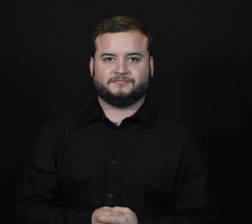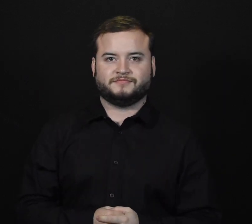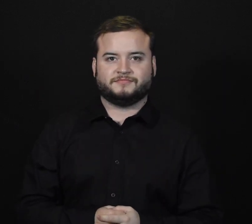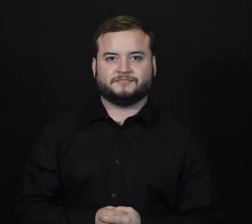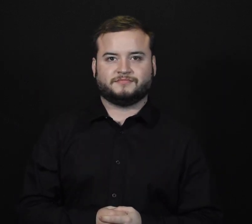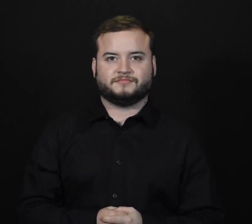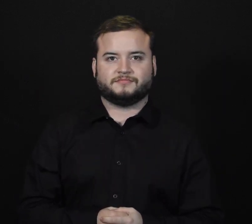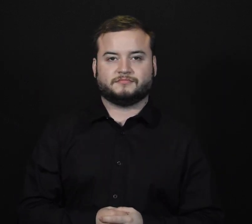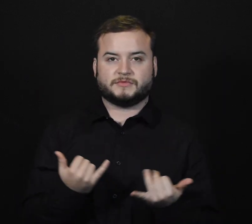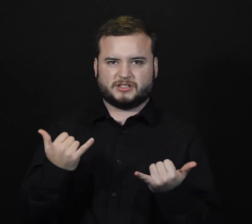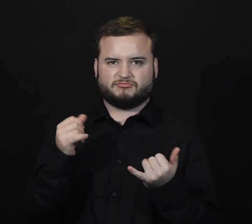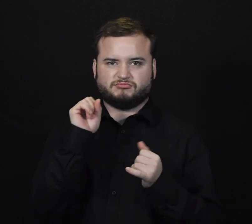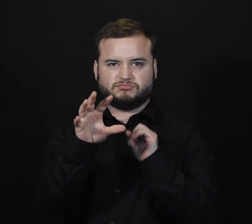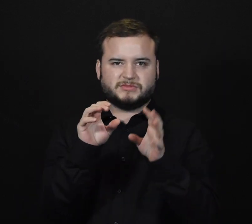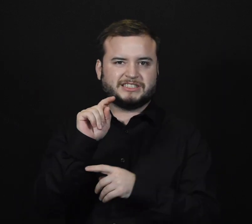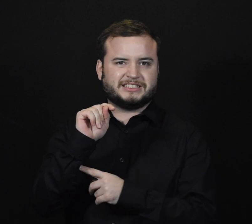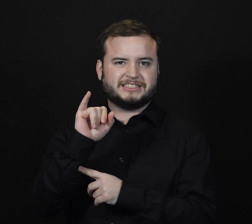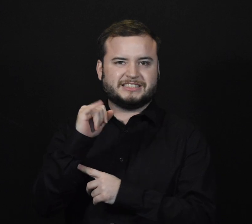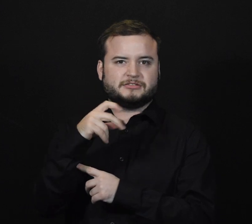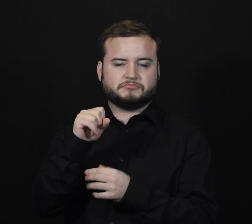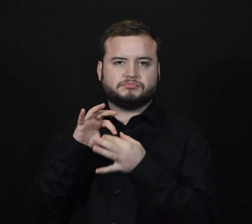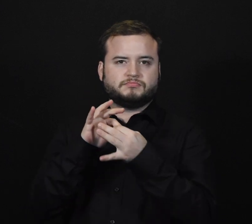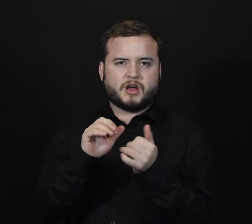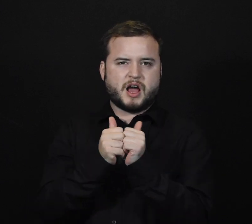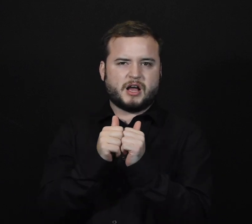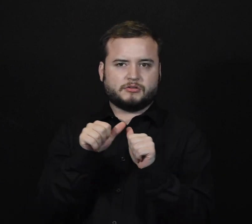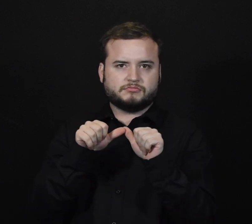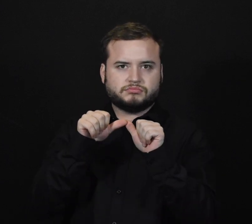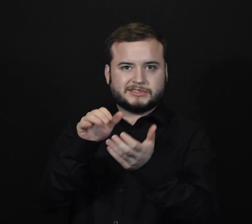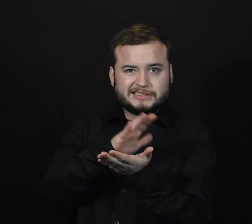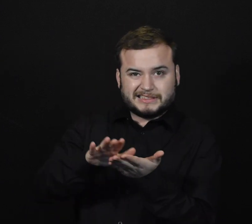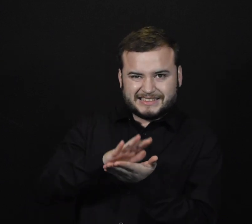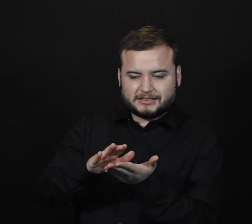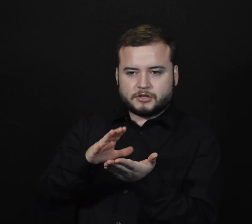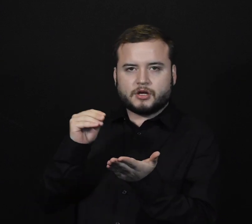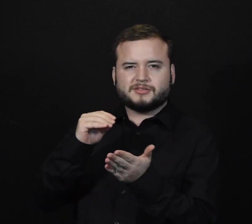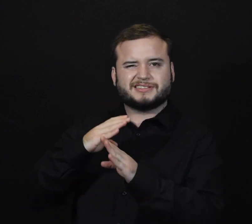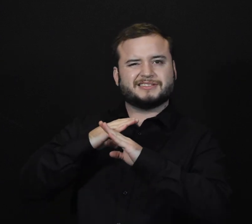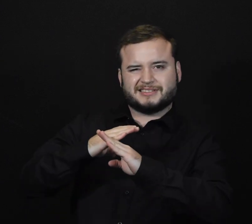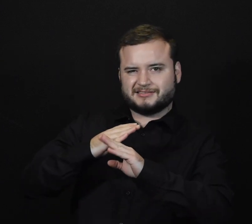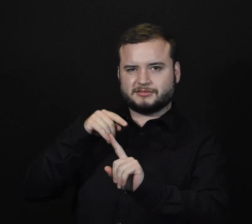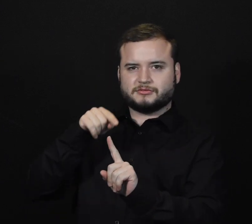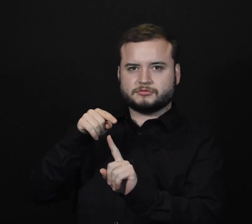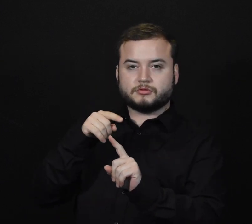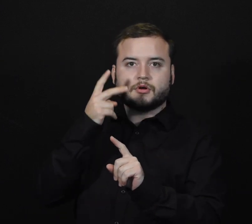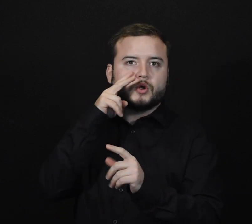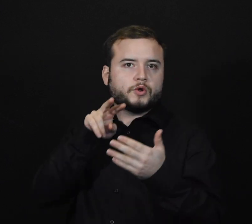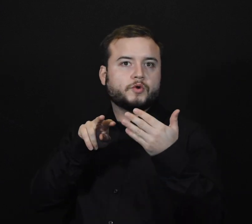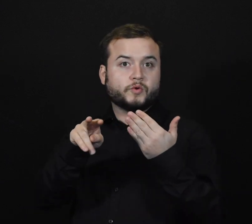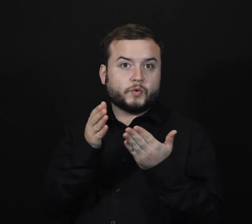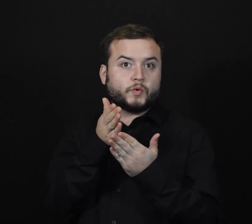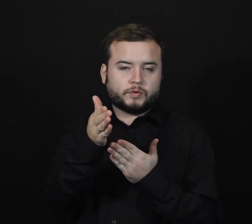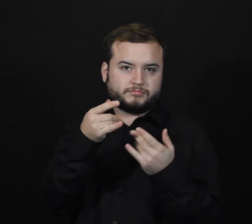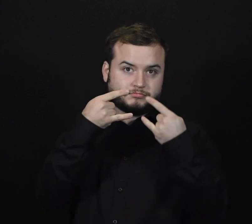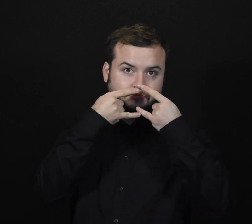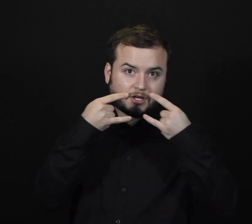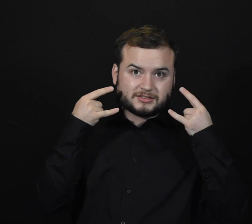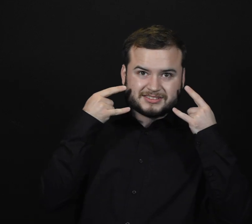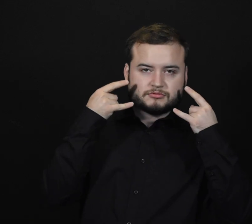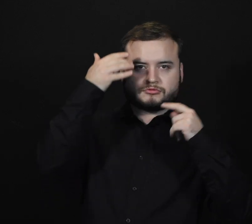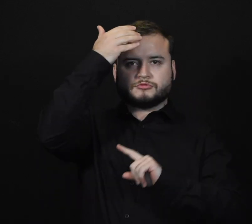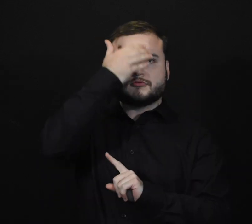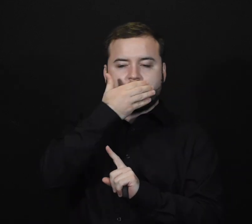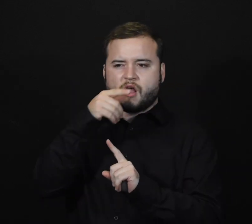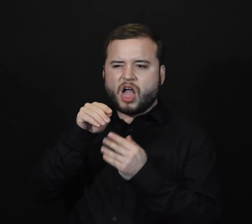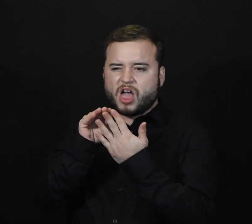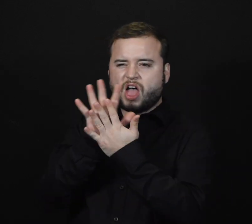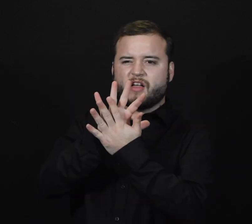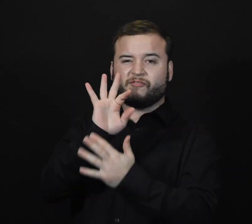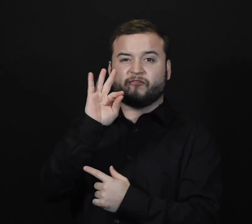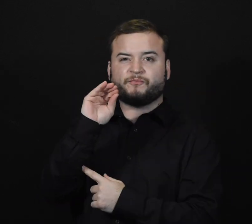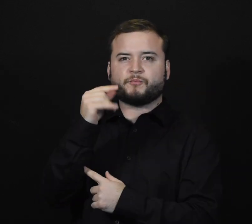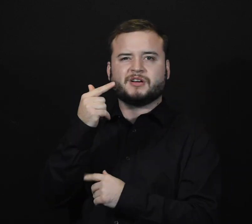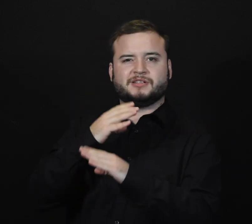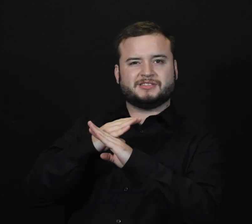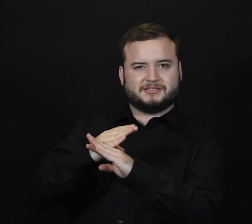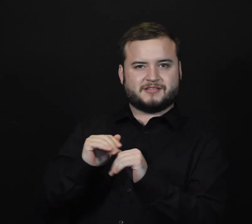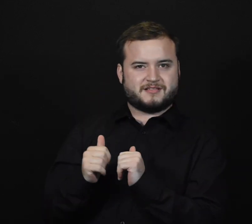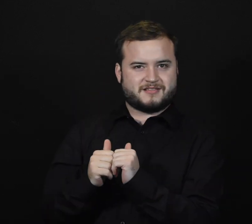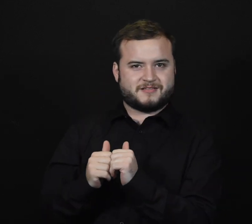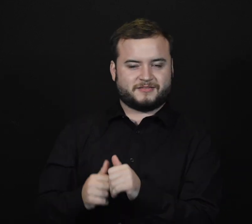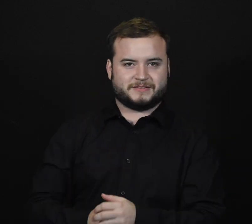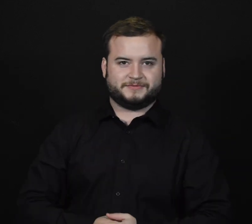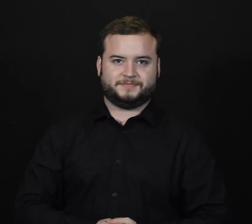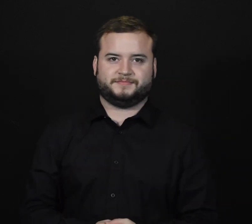Here are some tips to help clean and keep your transparent masks or shields from fogging up.